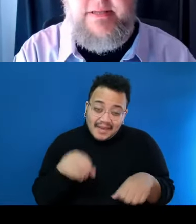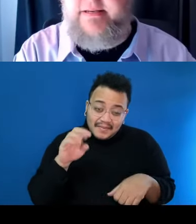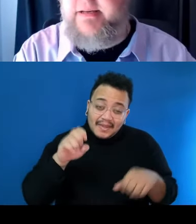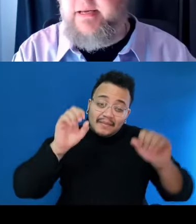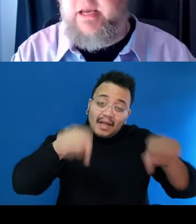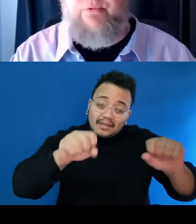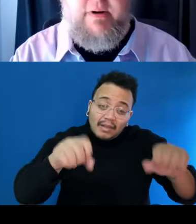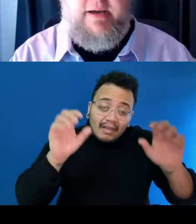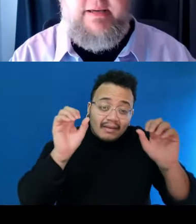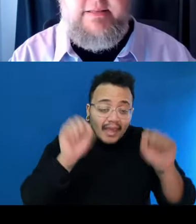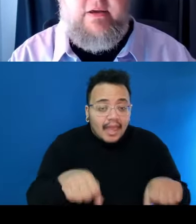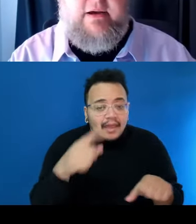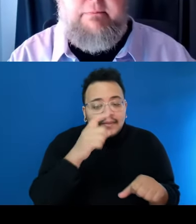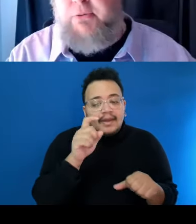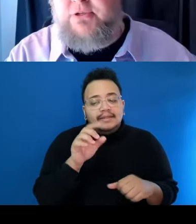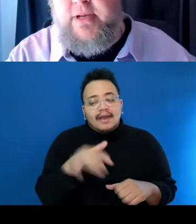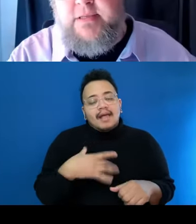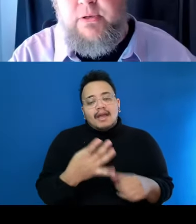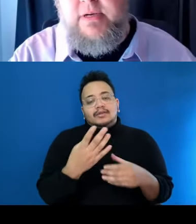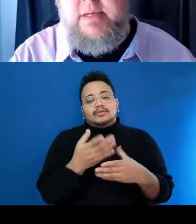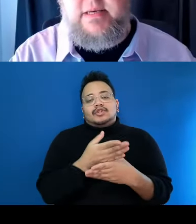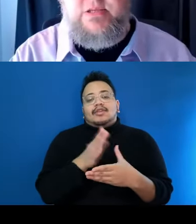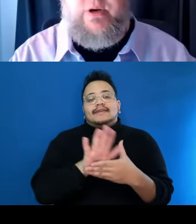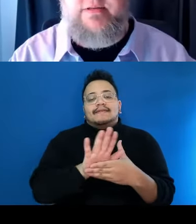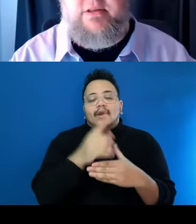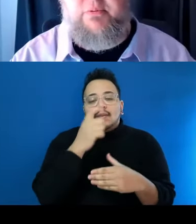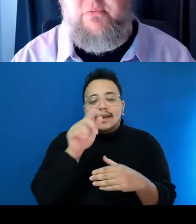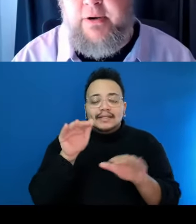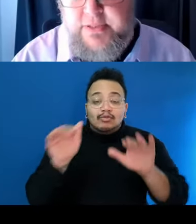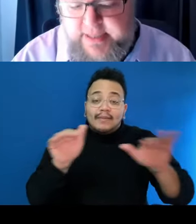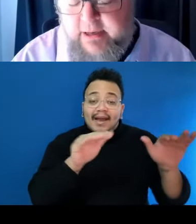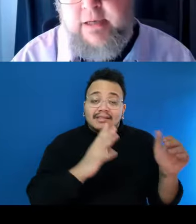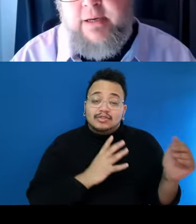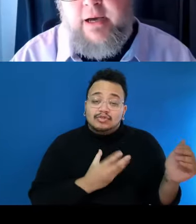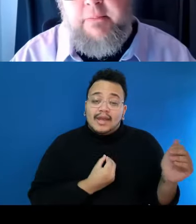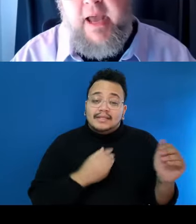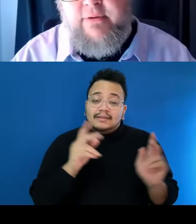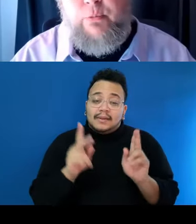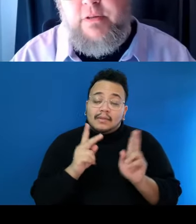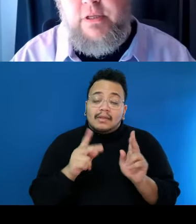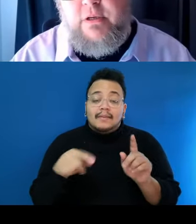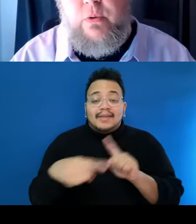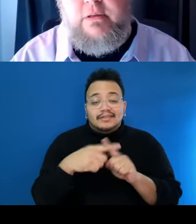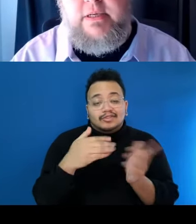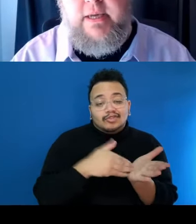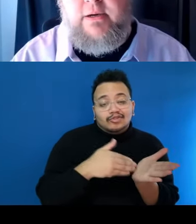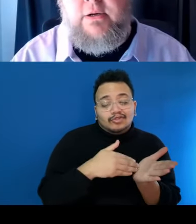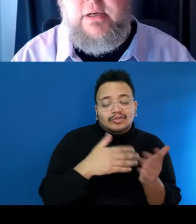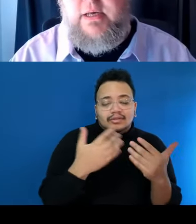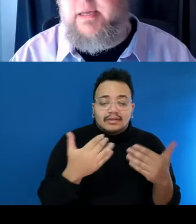because it reminds both trans communities as well as other providers that having really good quality care,